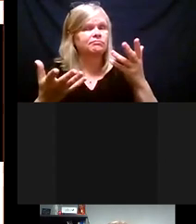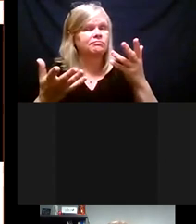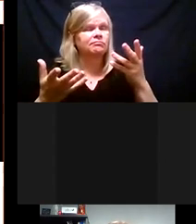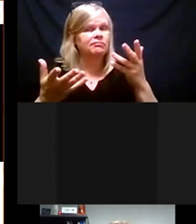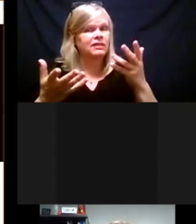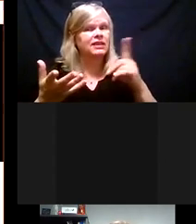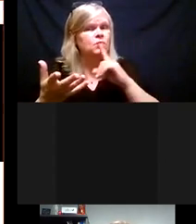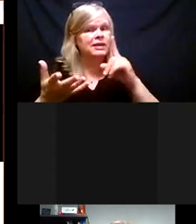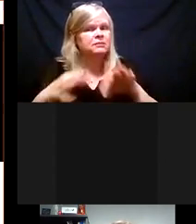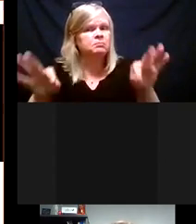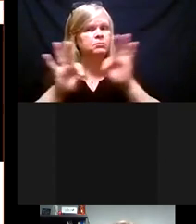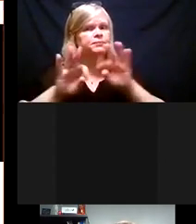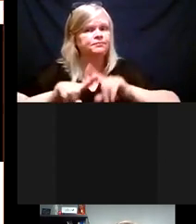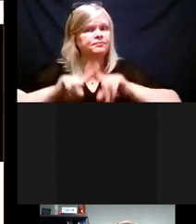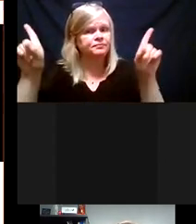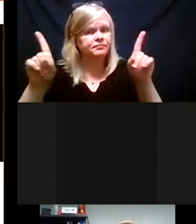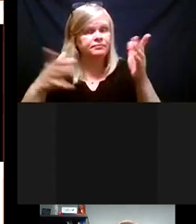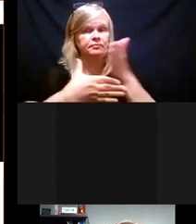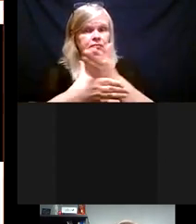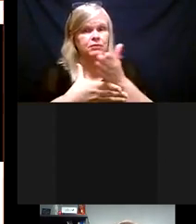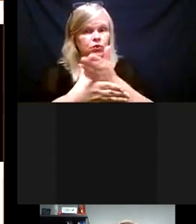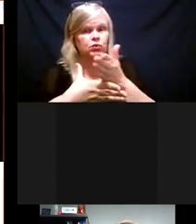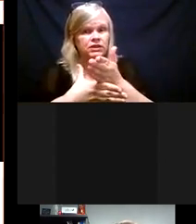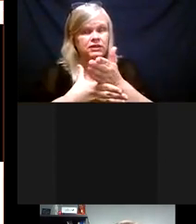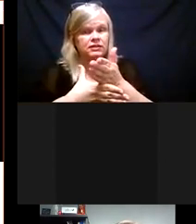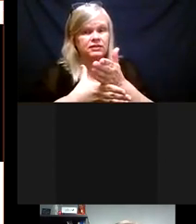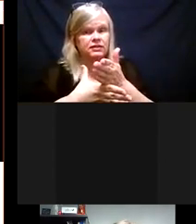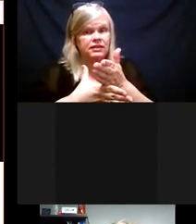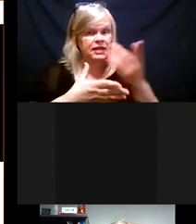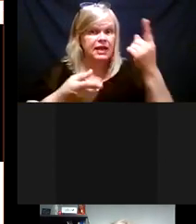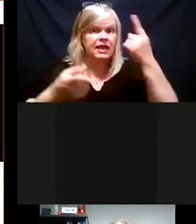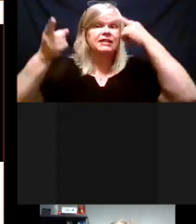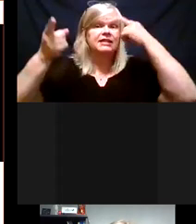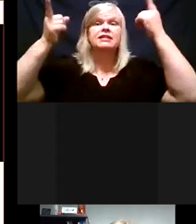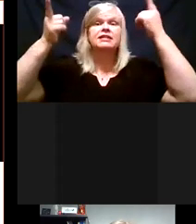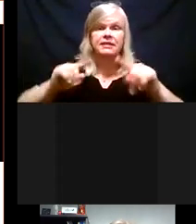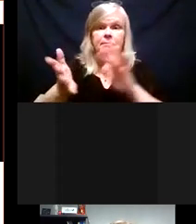DISTINCTION BETWEEN BEING ABLE TO CONSENT TO MEDICAL SERVICES